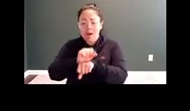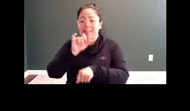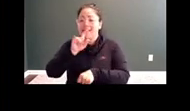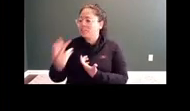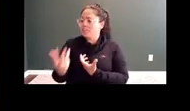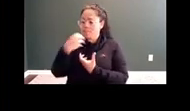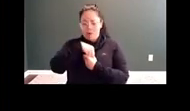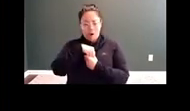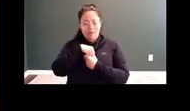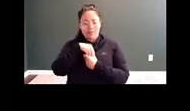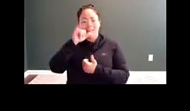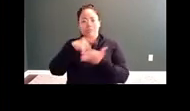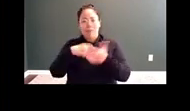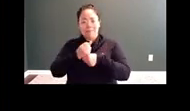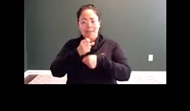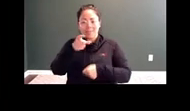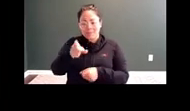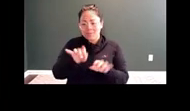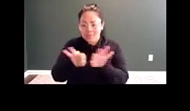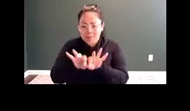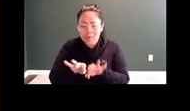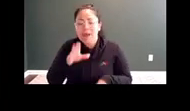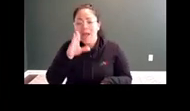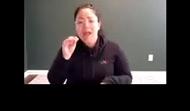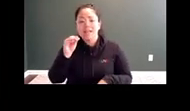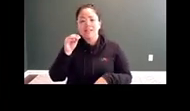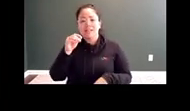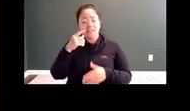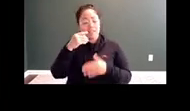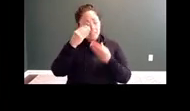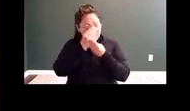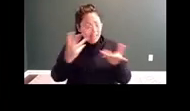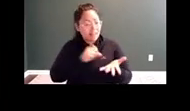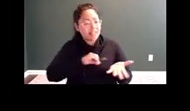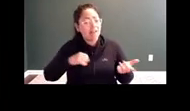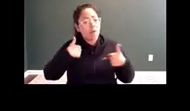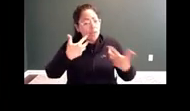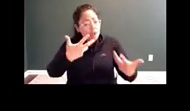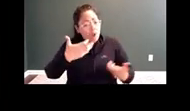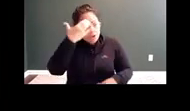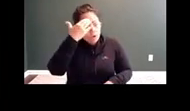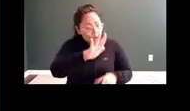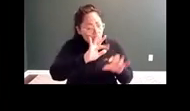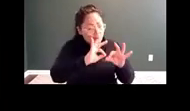That's part of what makes you, you. And by signifying to our staff that we want to know your family, and we want to know what's important to you